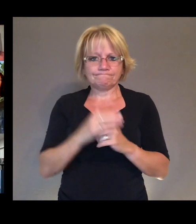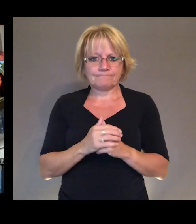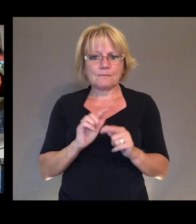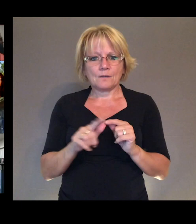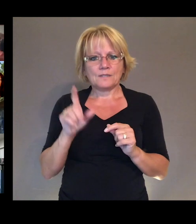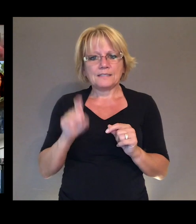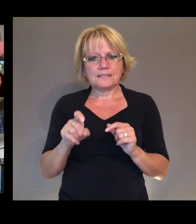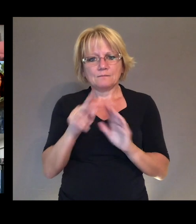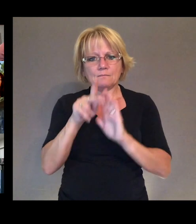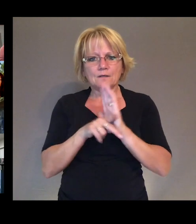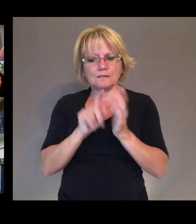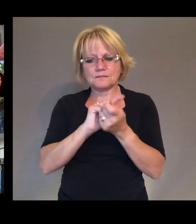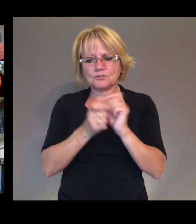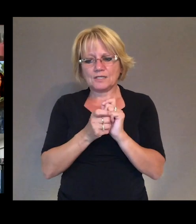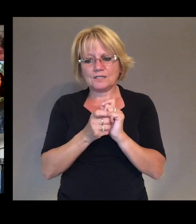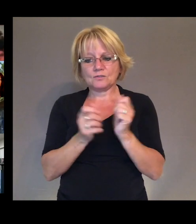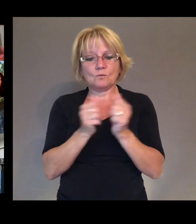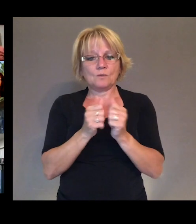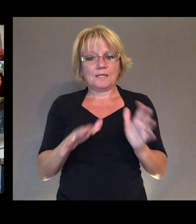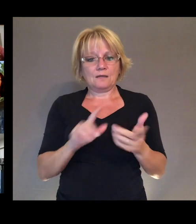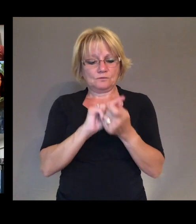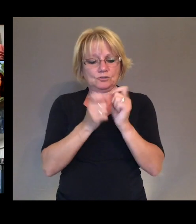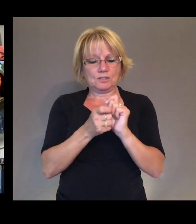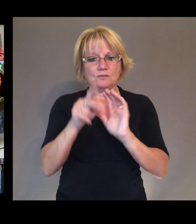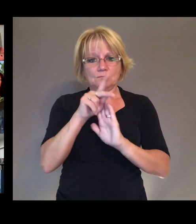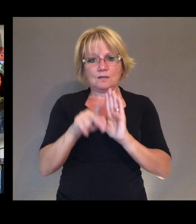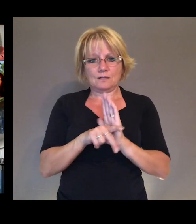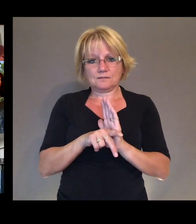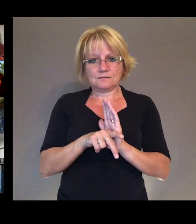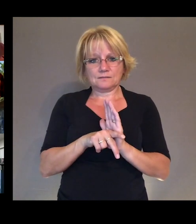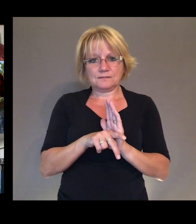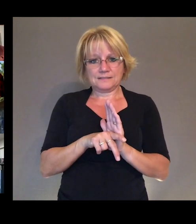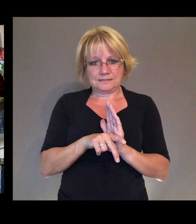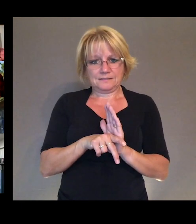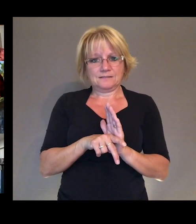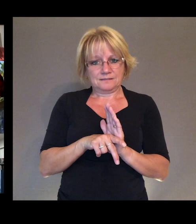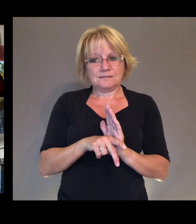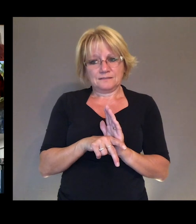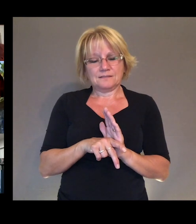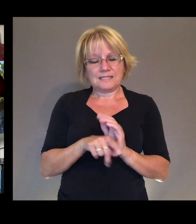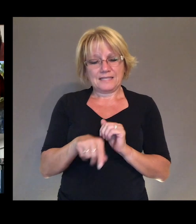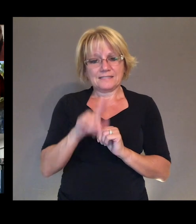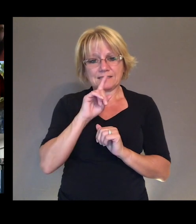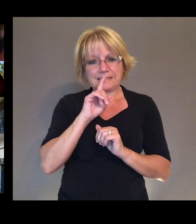If we don't try to change these policies, this is systemic racism. This is an example of it.